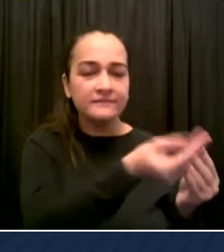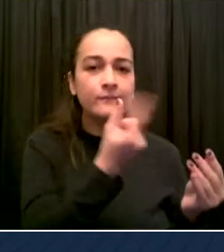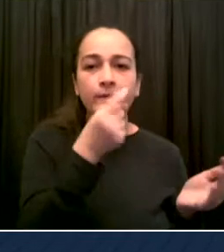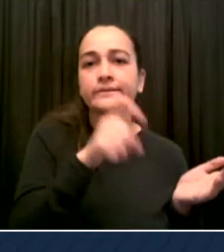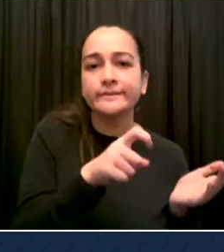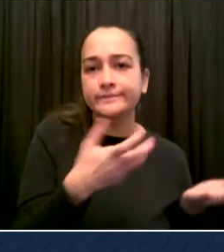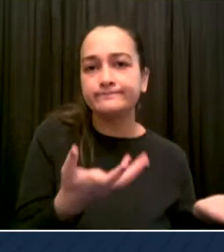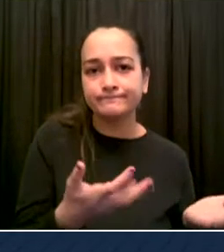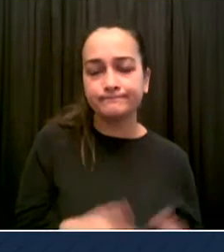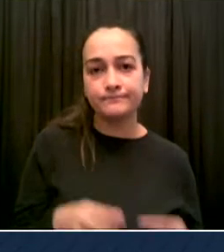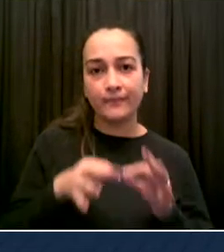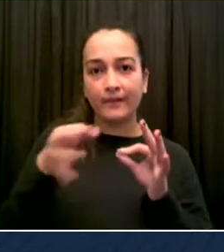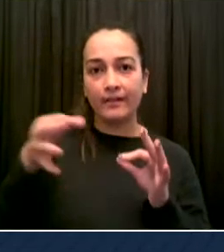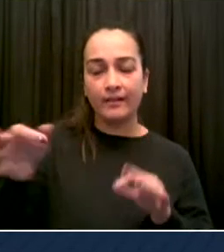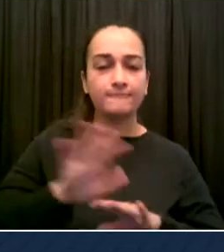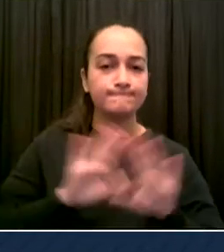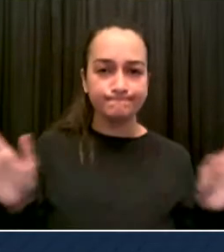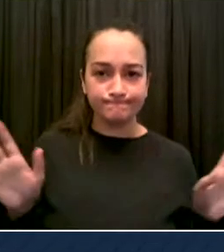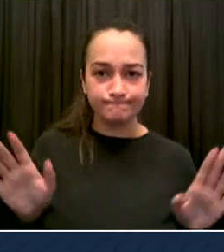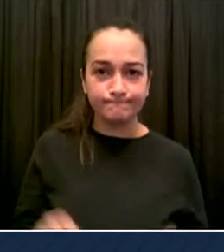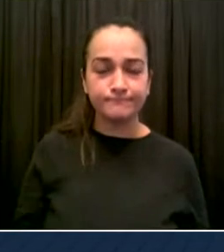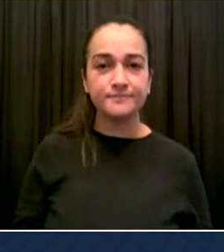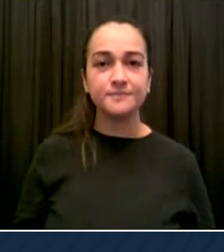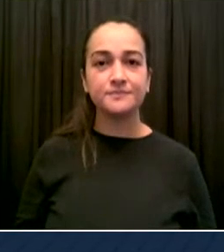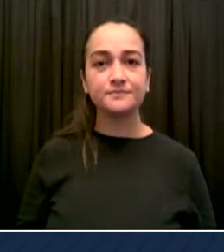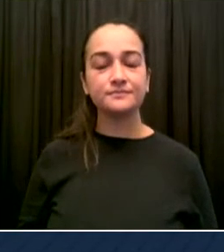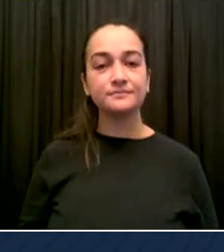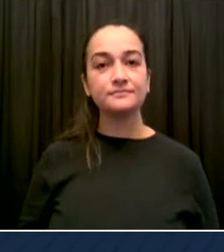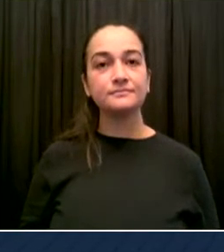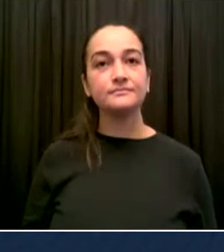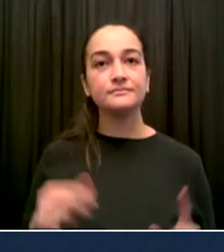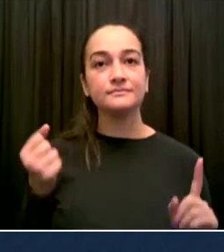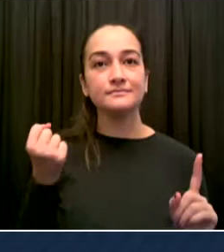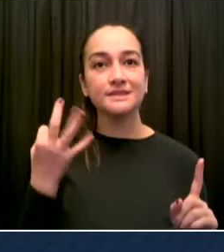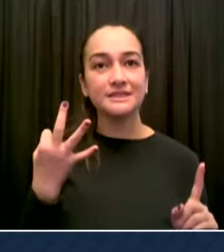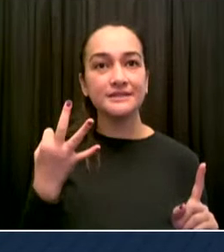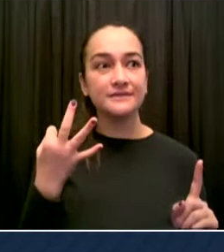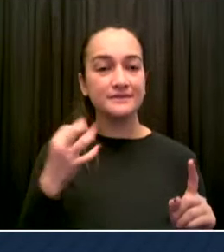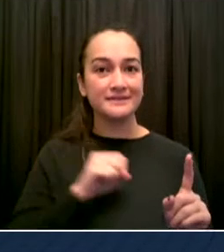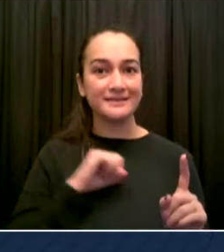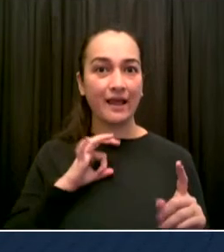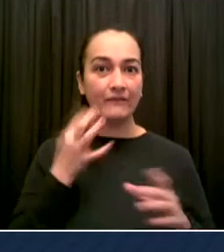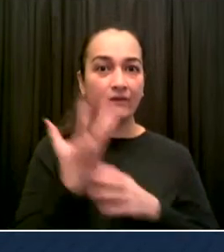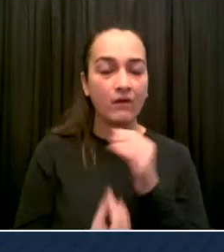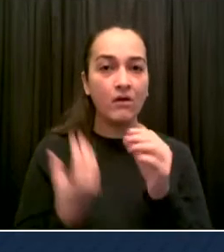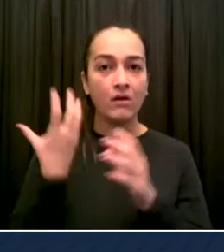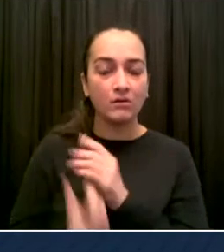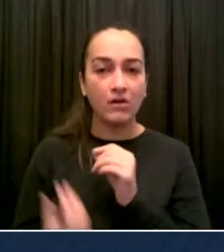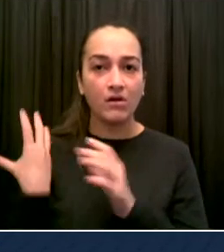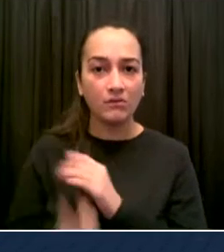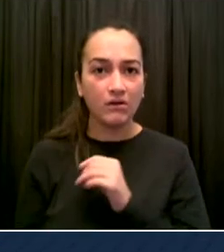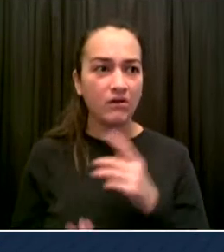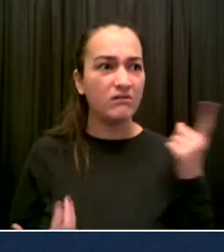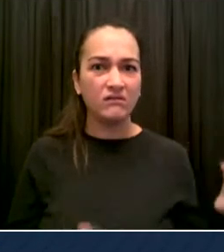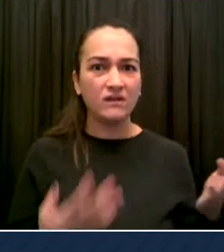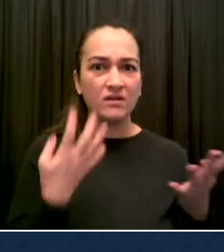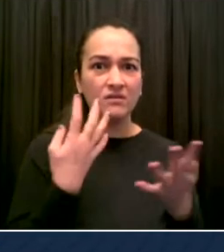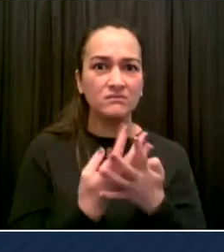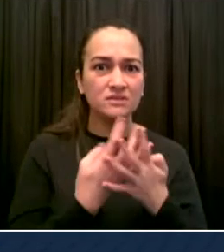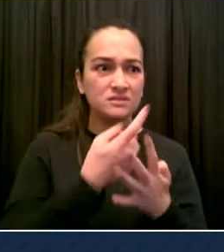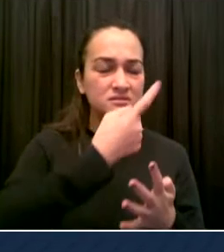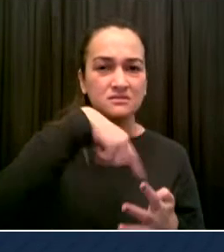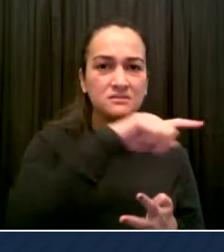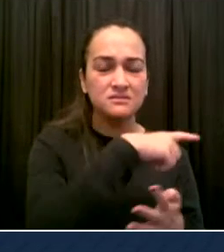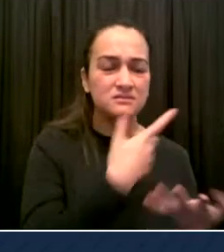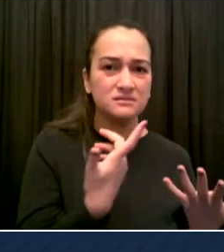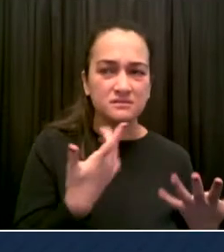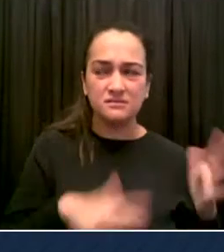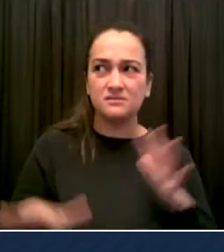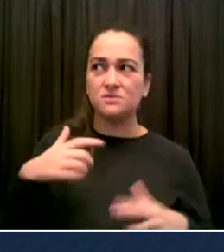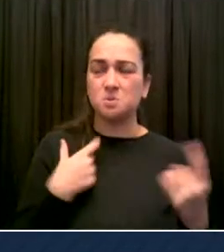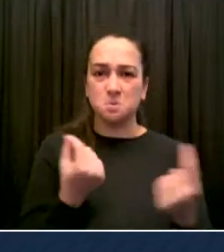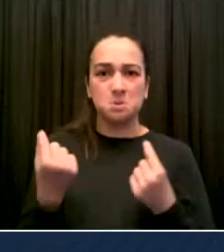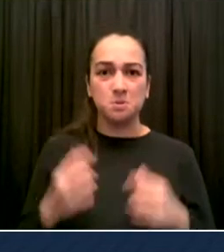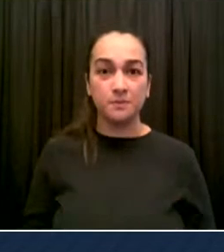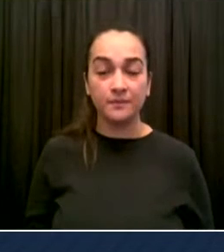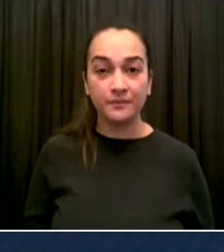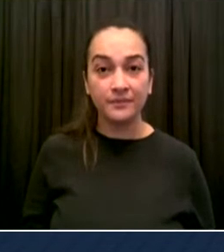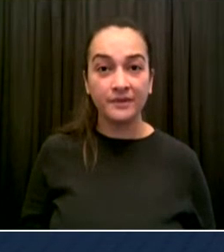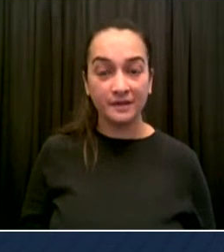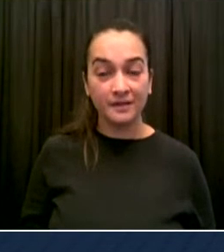WALL WILL BE HELD ACCOUNTABLE